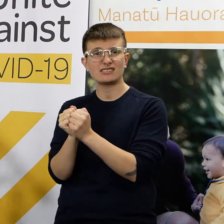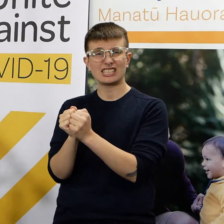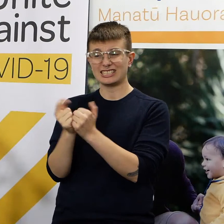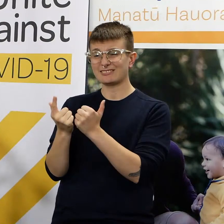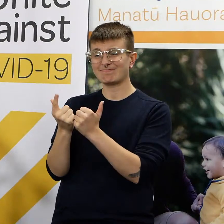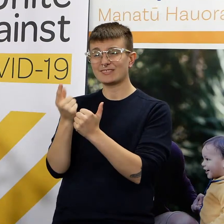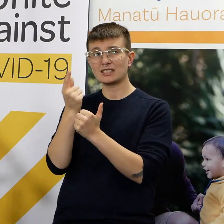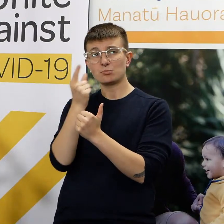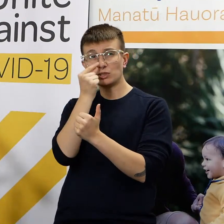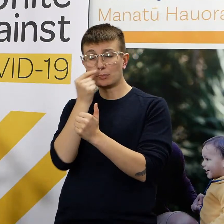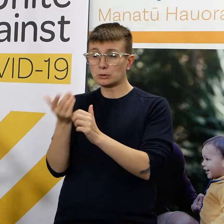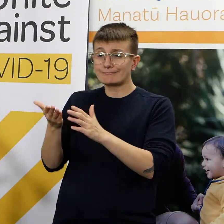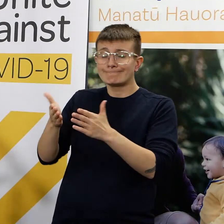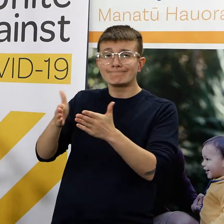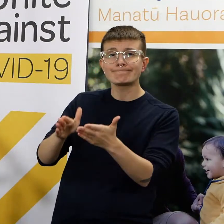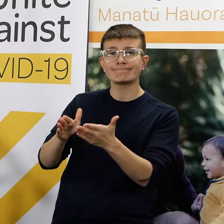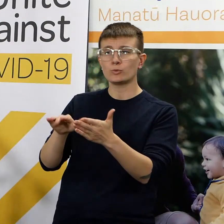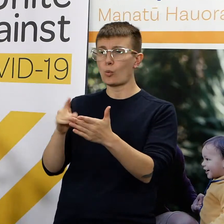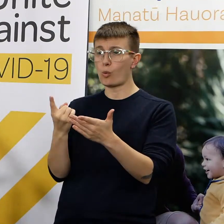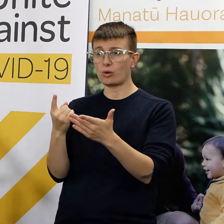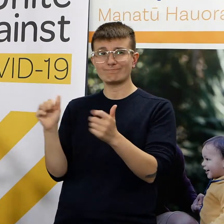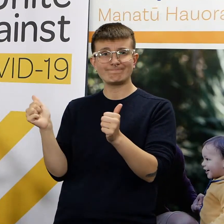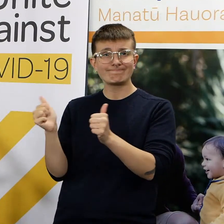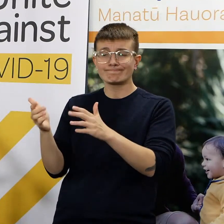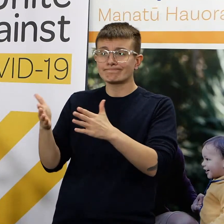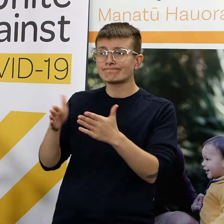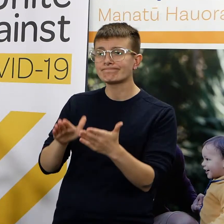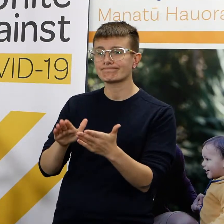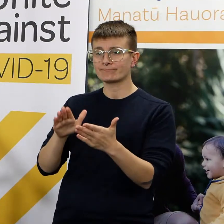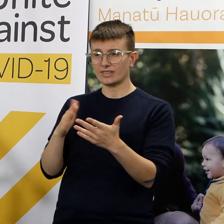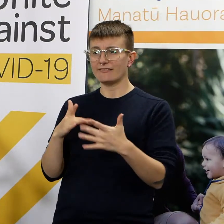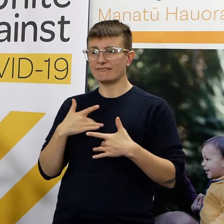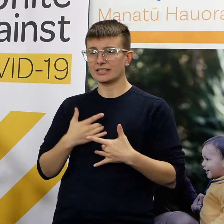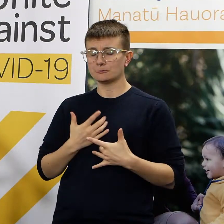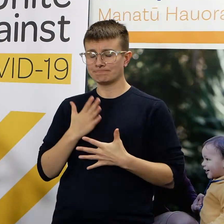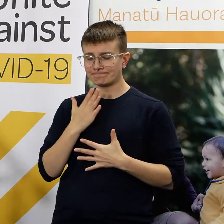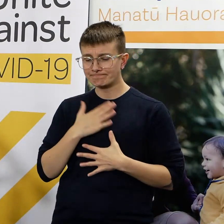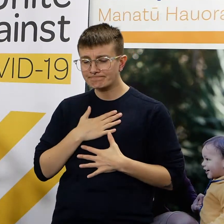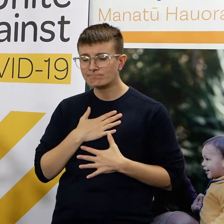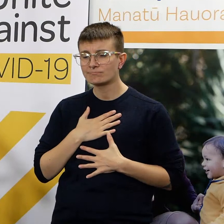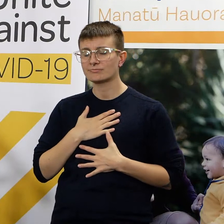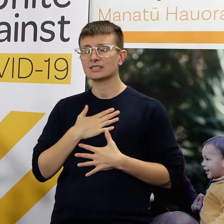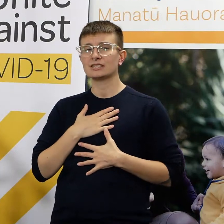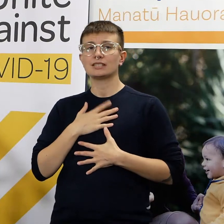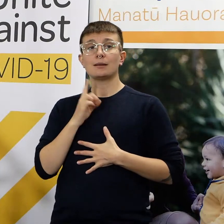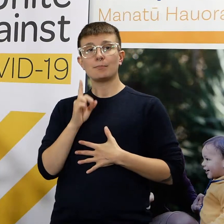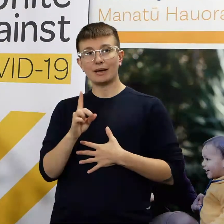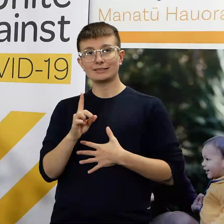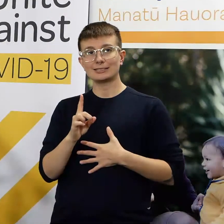But today's news underscores the recent decision to not grant exemptions to attend funerals or